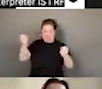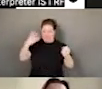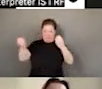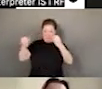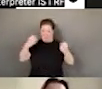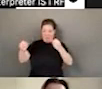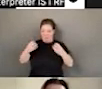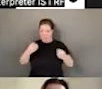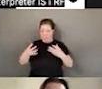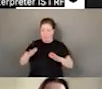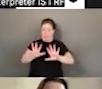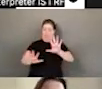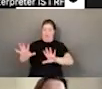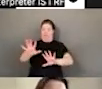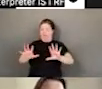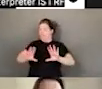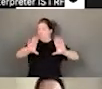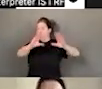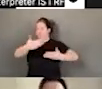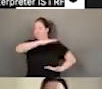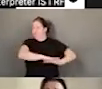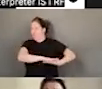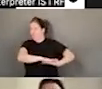And I think Lisa said that we did